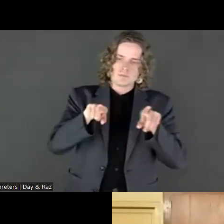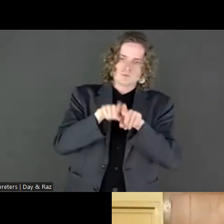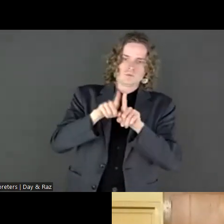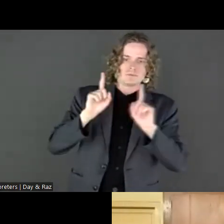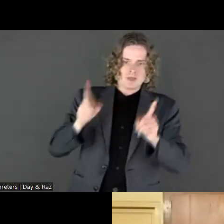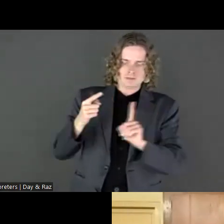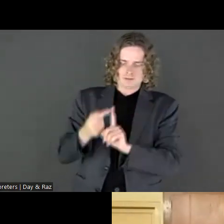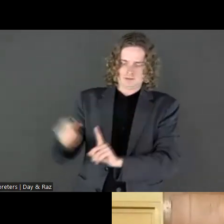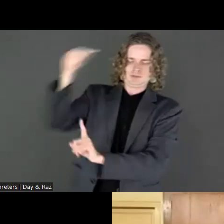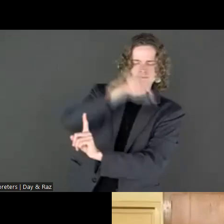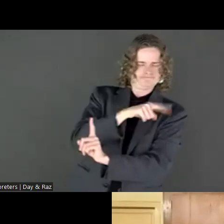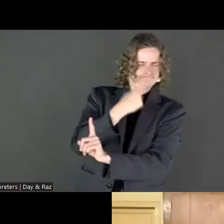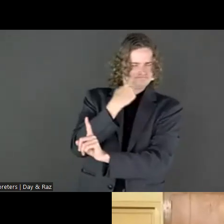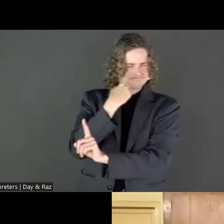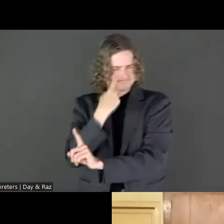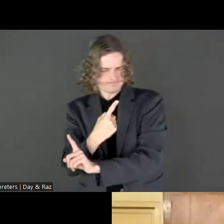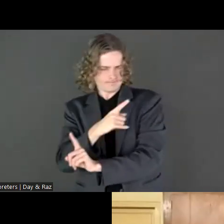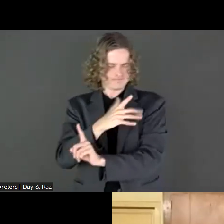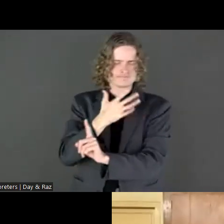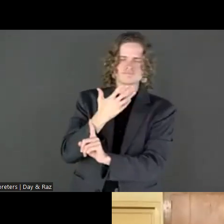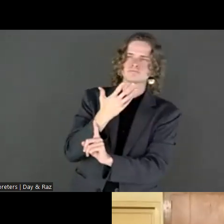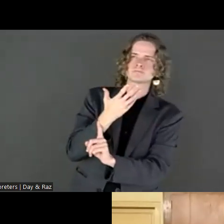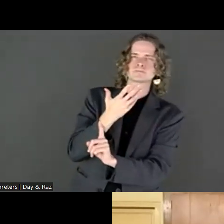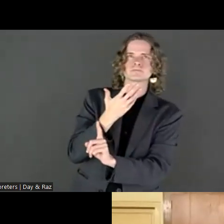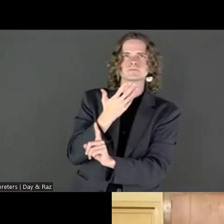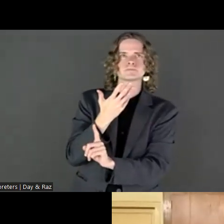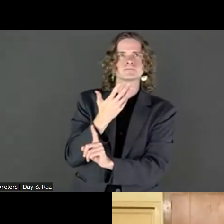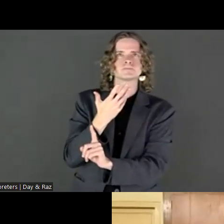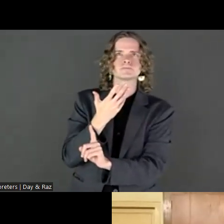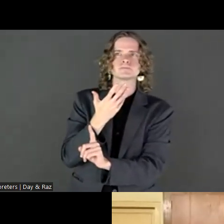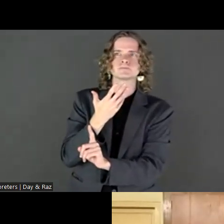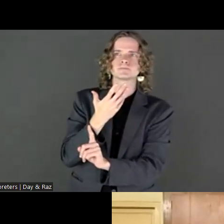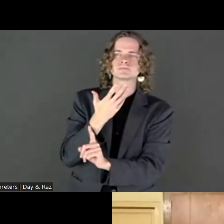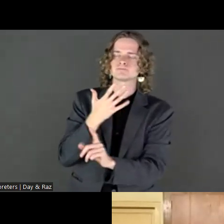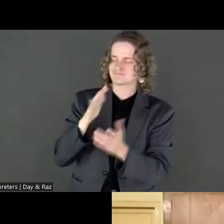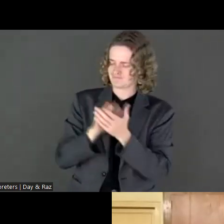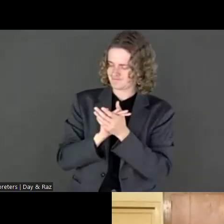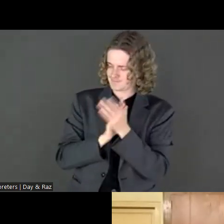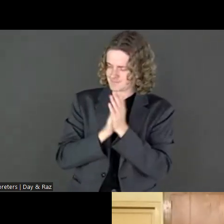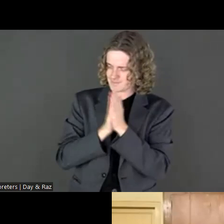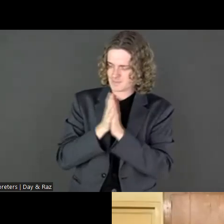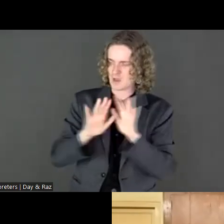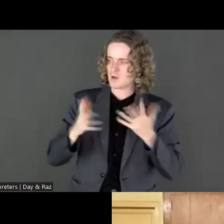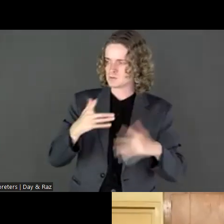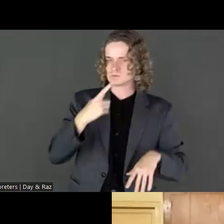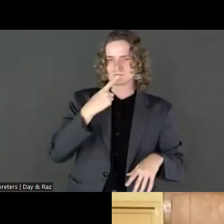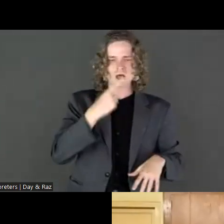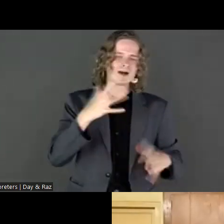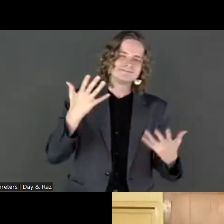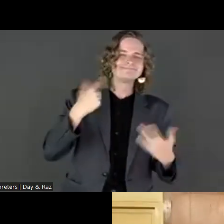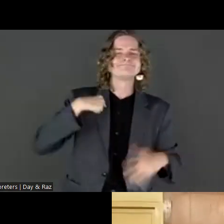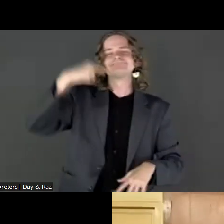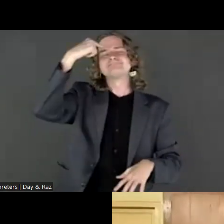you know, the ways in which we? How do I put it? Like, how can we make sure that like the donors,